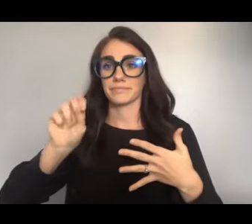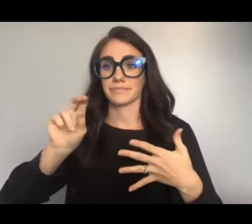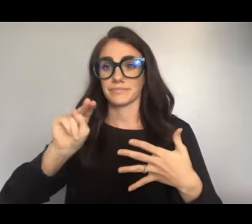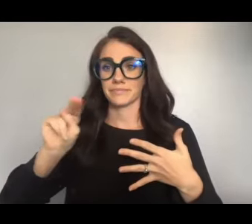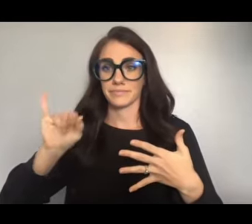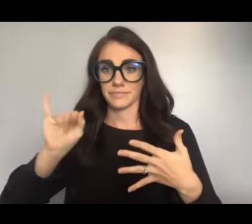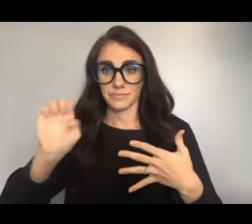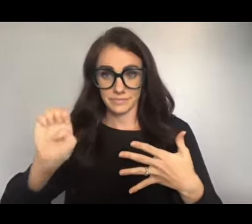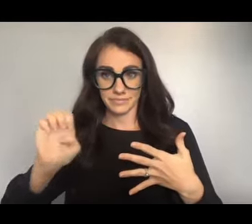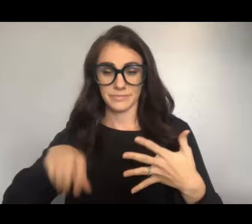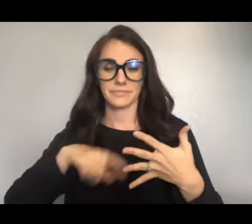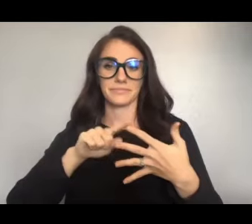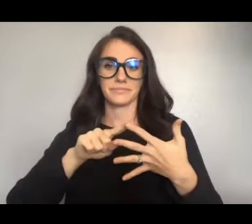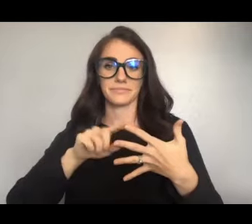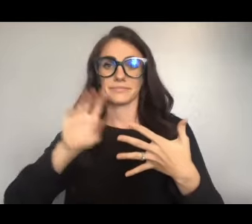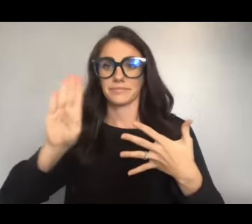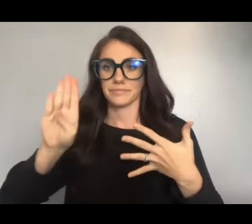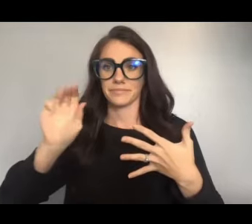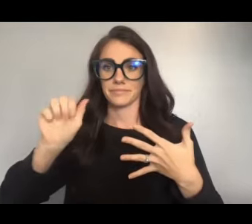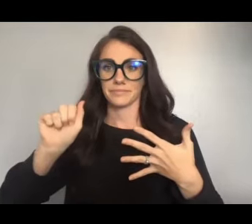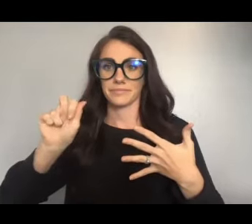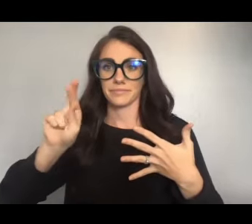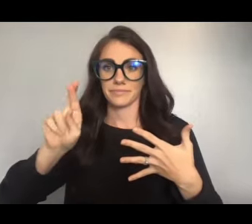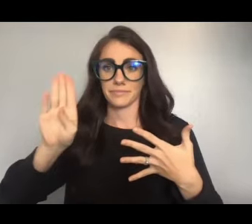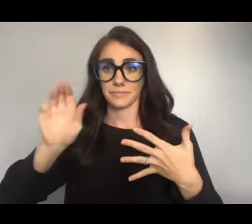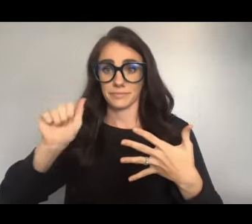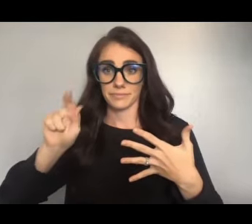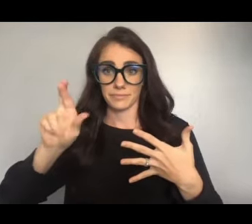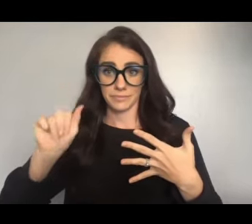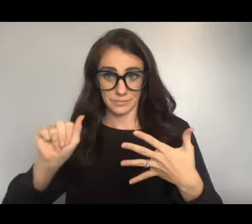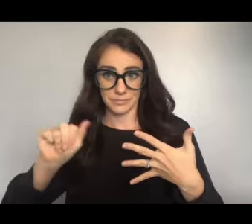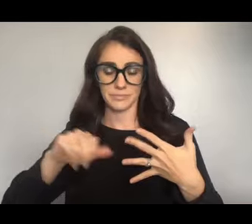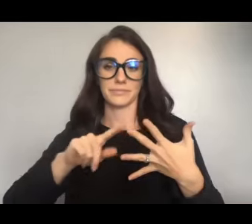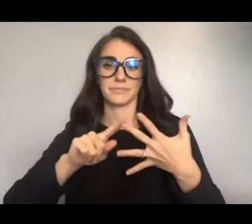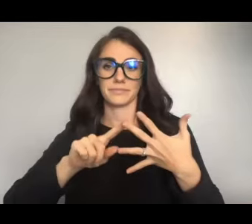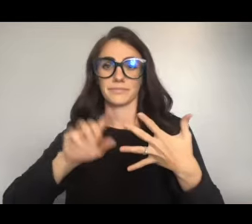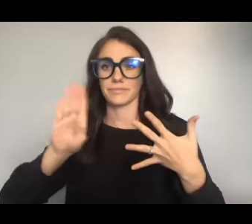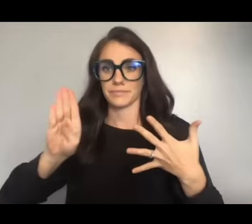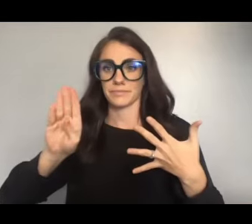So the oldest is Bonnie, followed by Barbara,